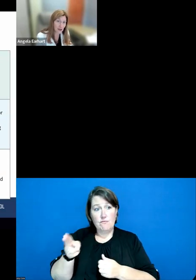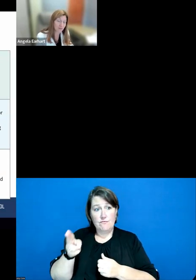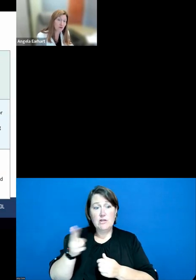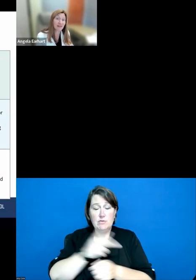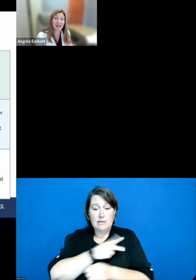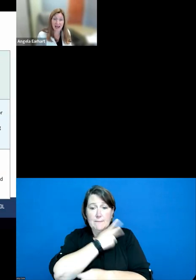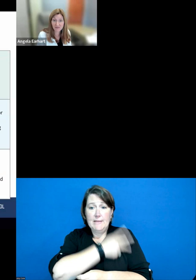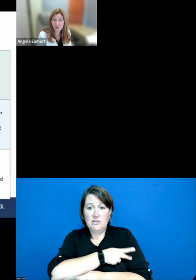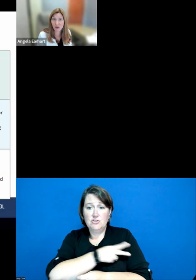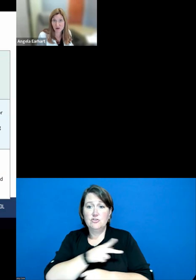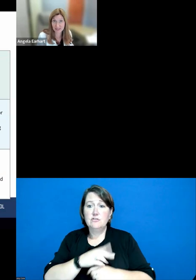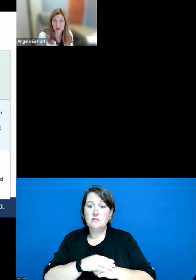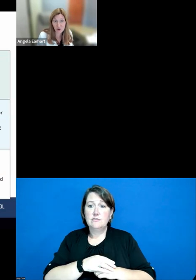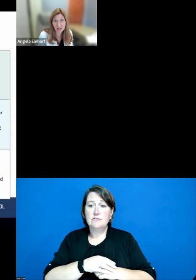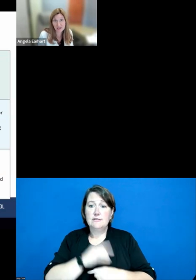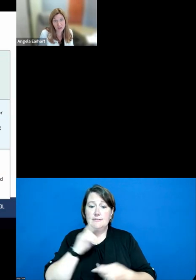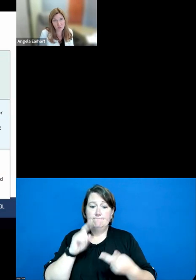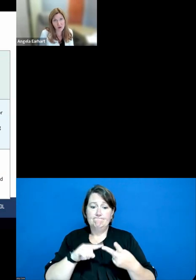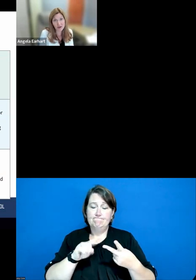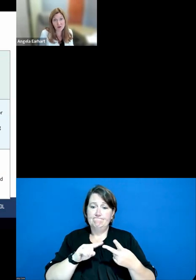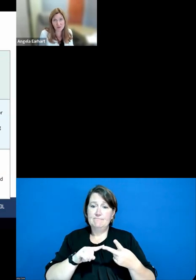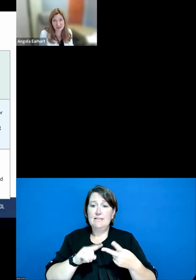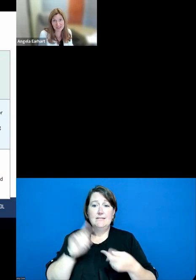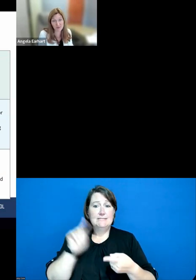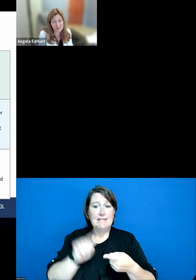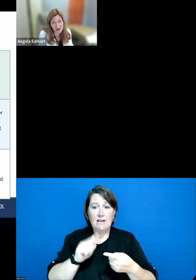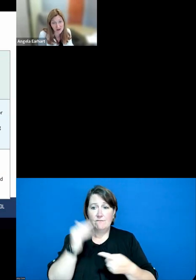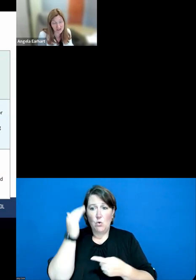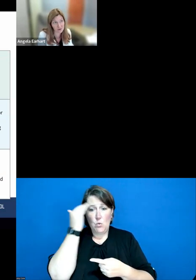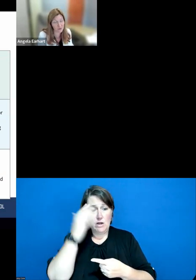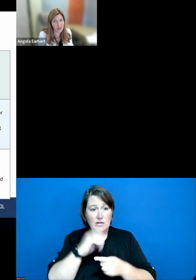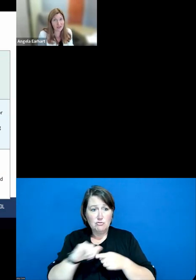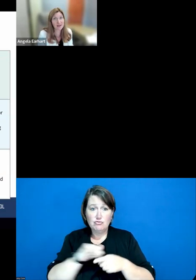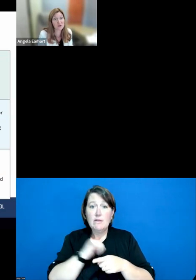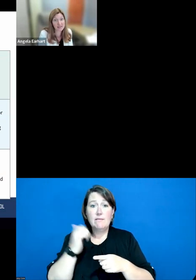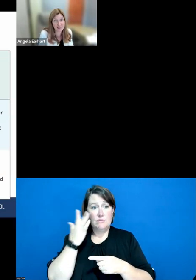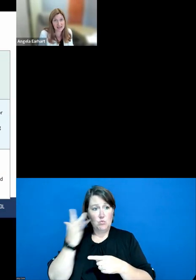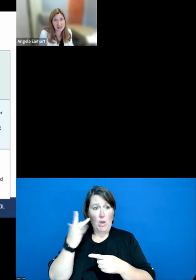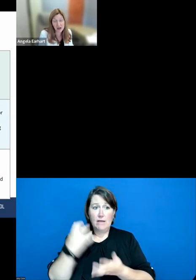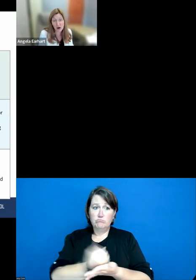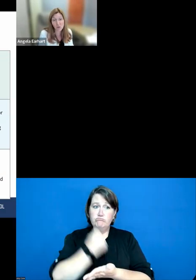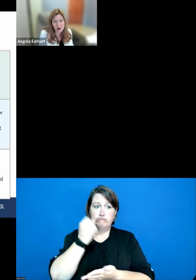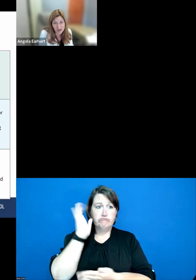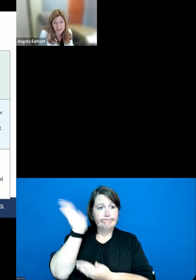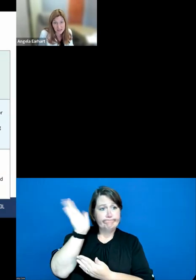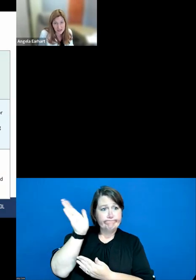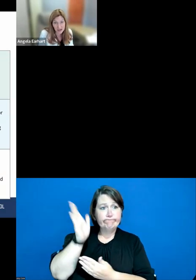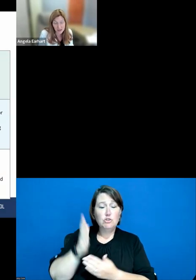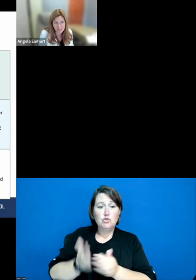There's a lack of awareness and training, but why we're doing the sbinar so that we can increase that awareness.